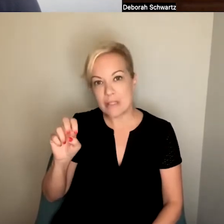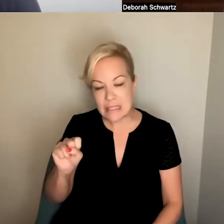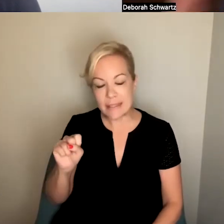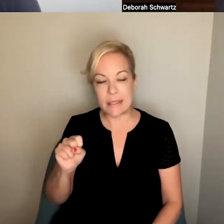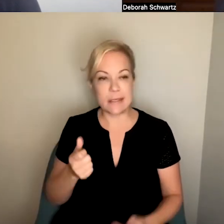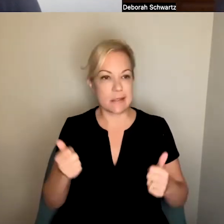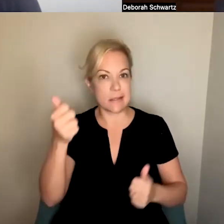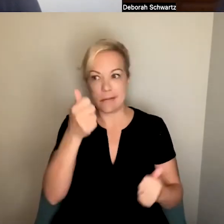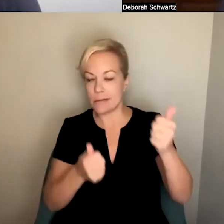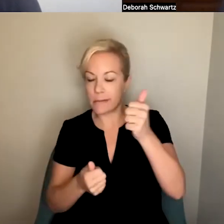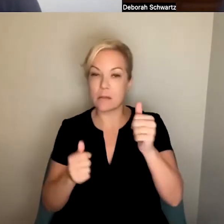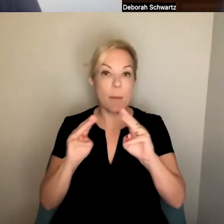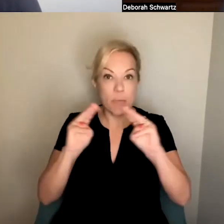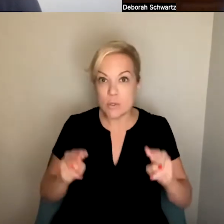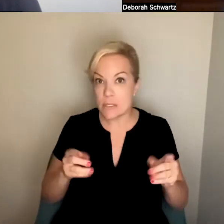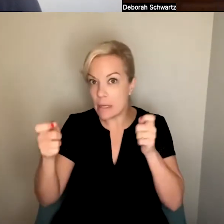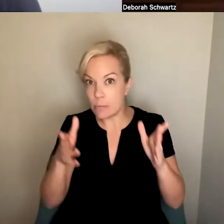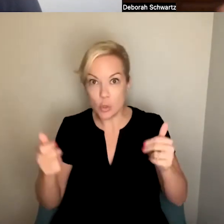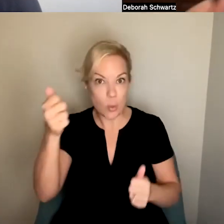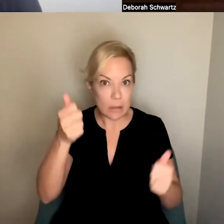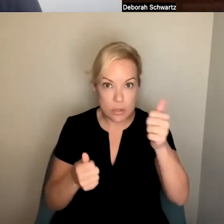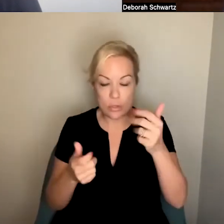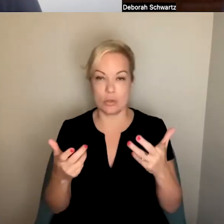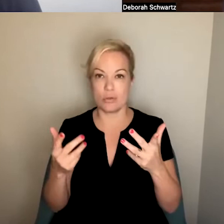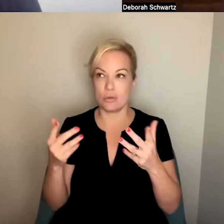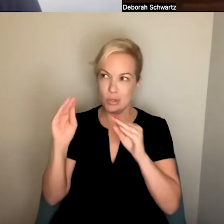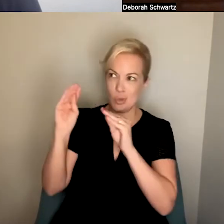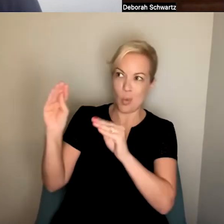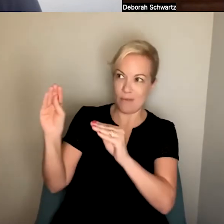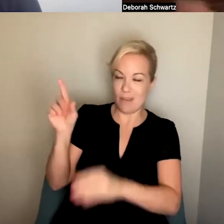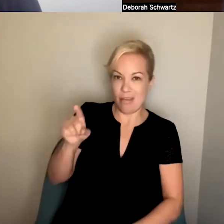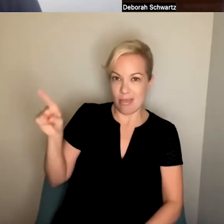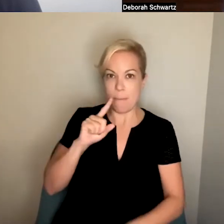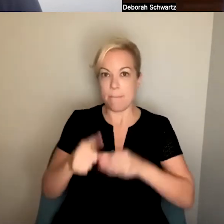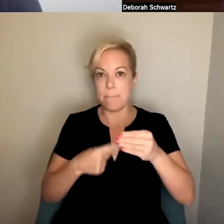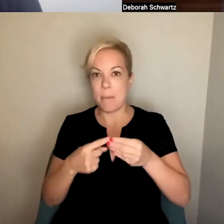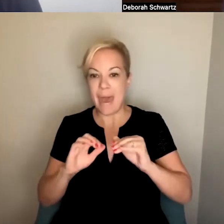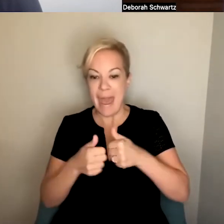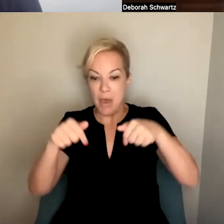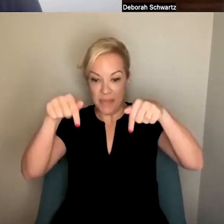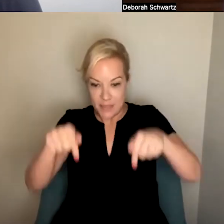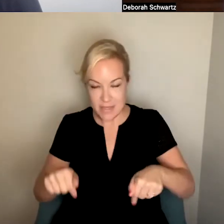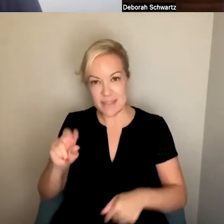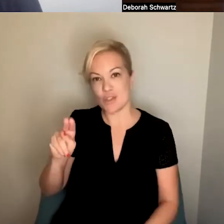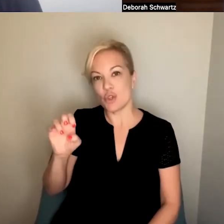museum directors about what might make this actually something positive, ultimately, for them.